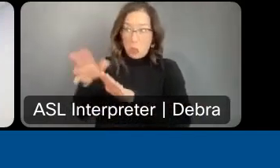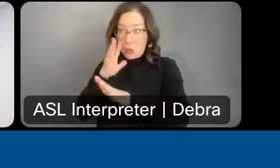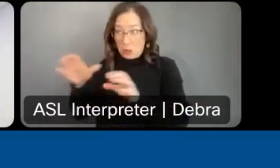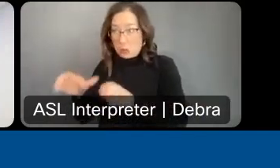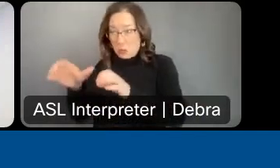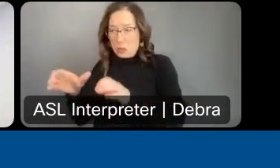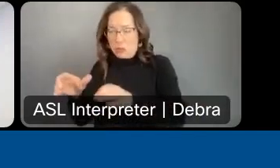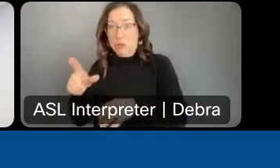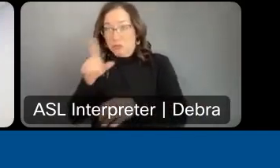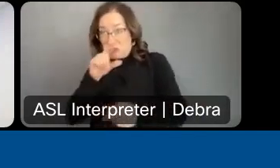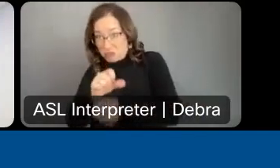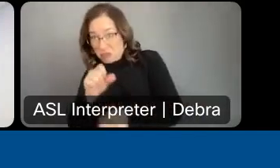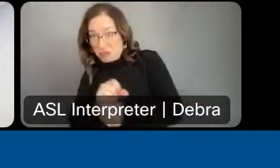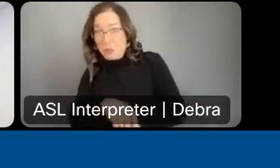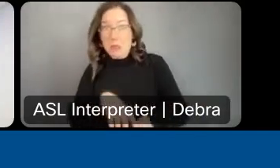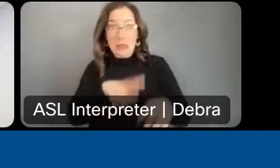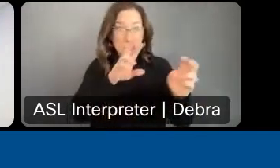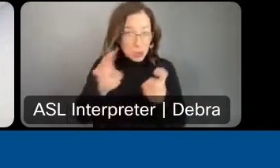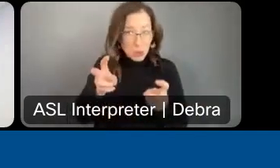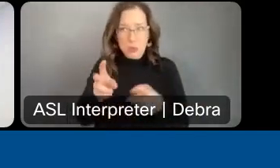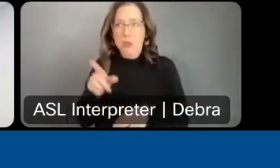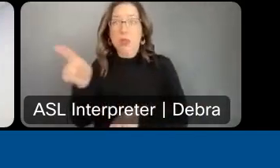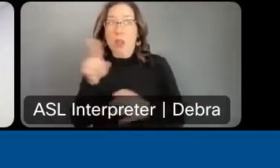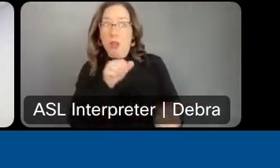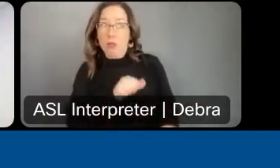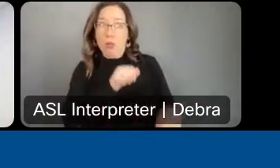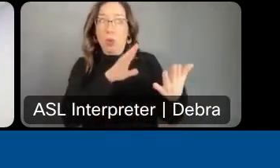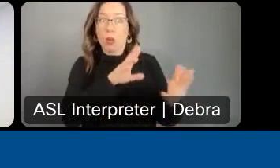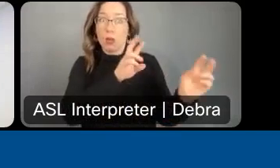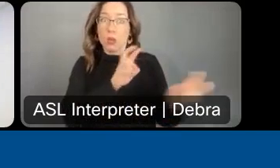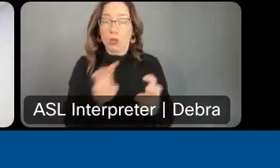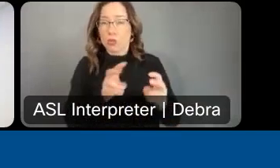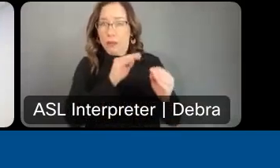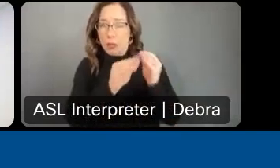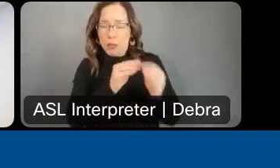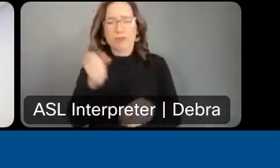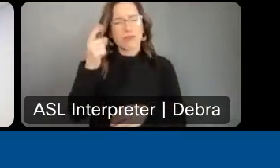Are those issues being attended to? We all recognize that software that's released today